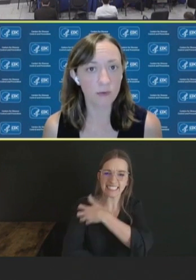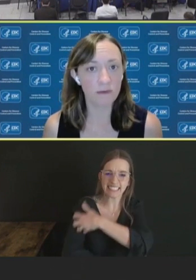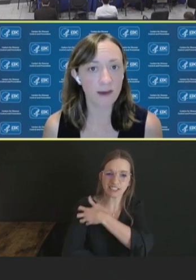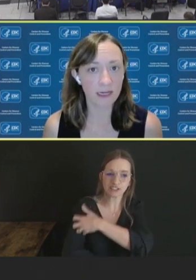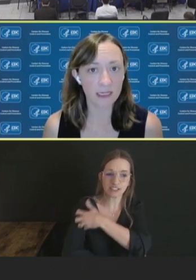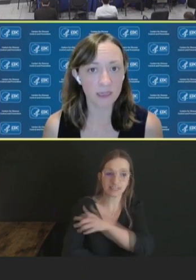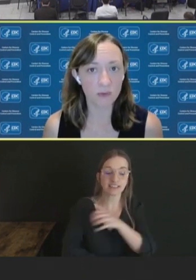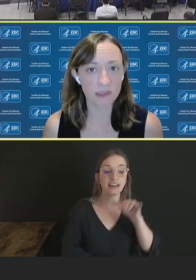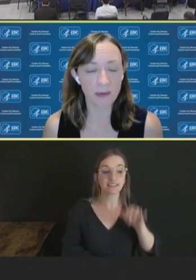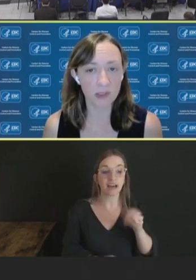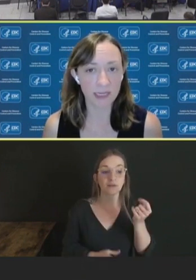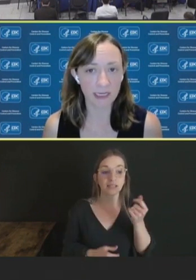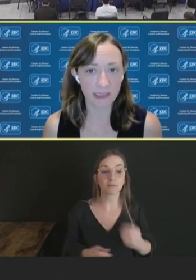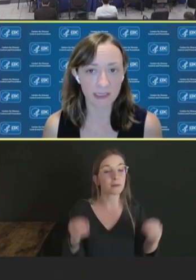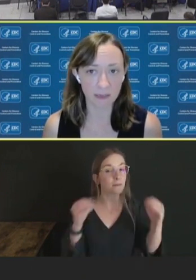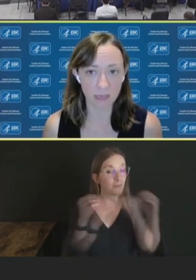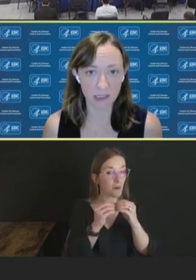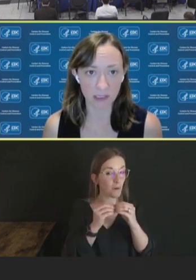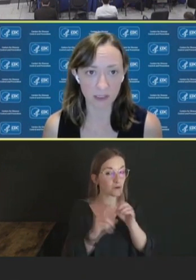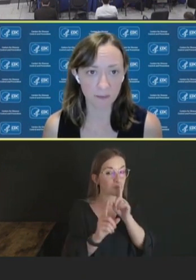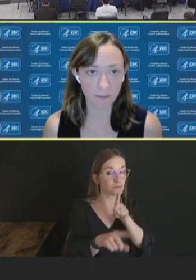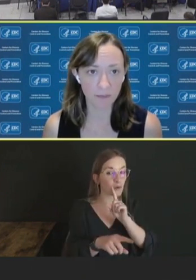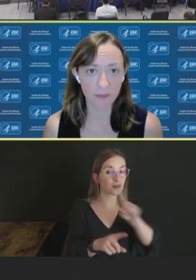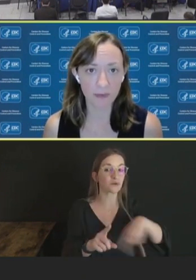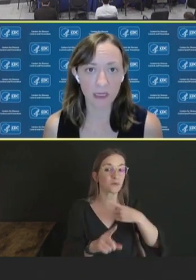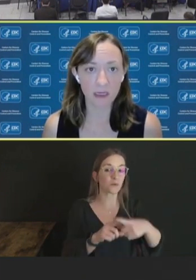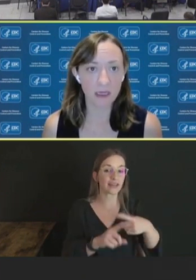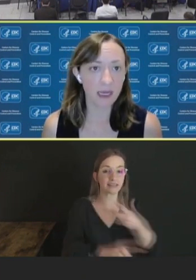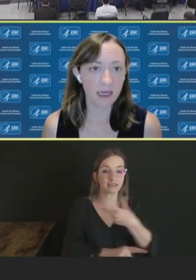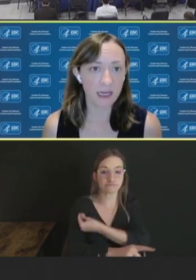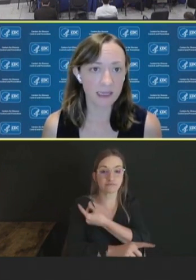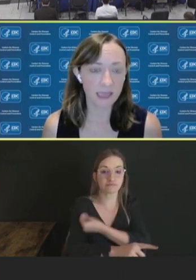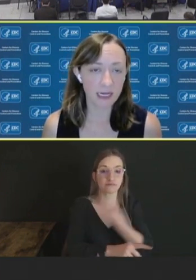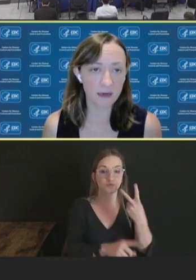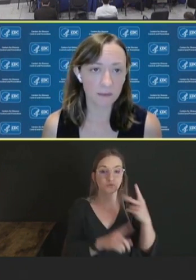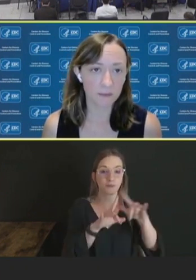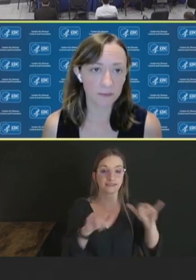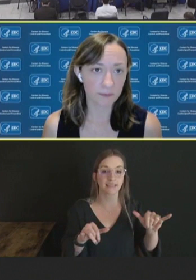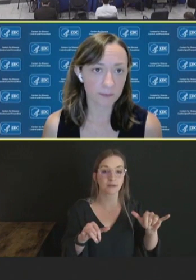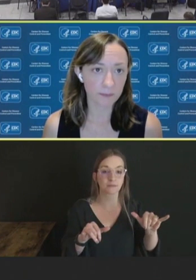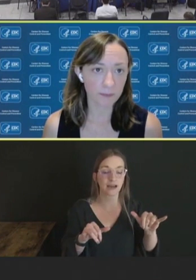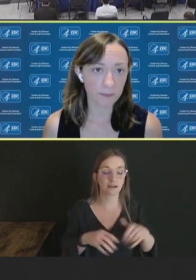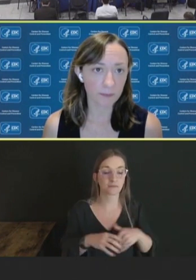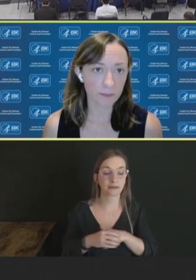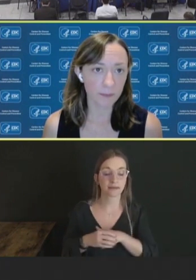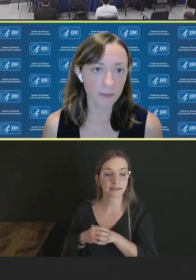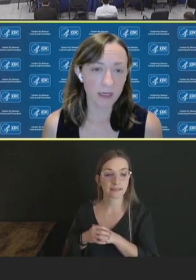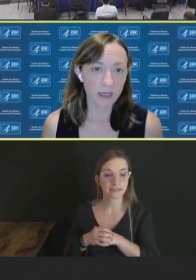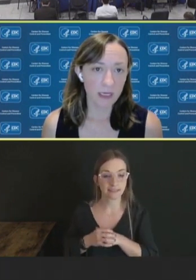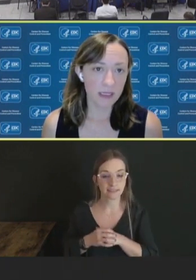when the vaccines were simultaneously administered. Next slide.